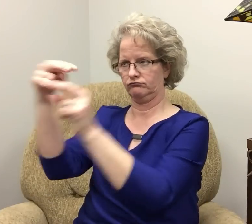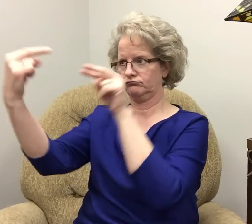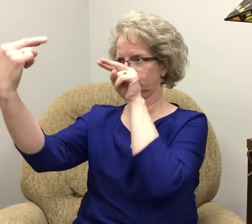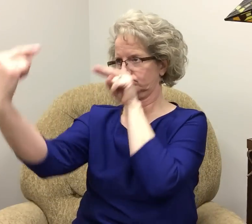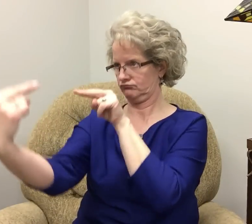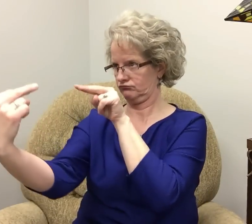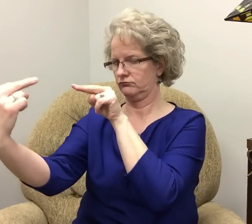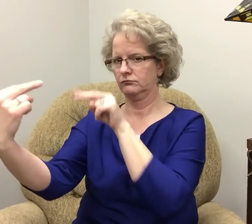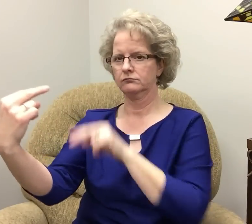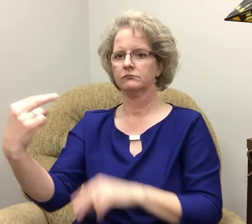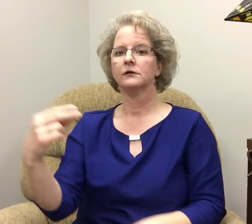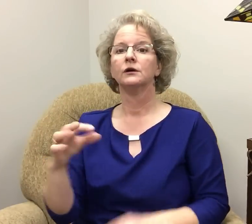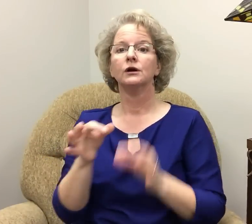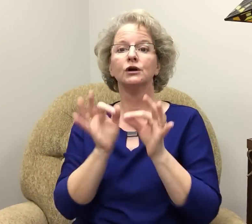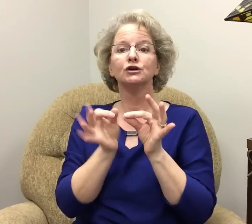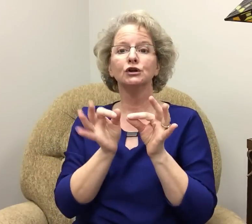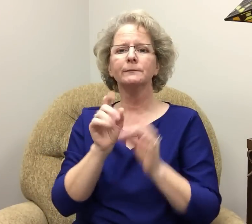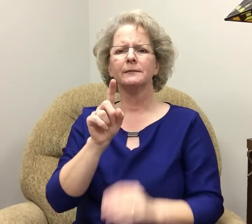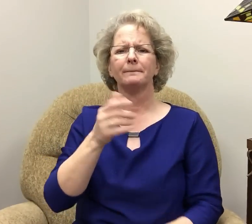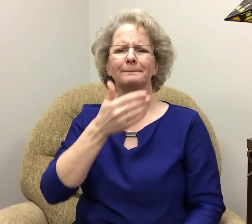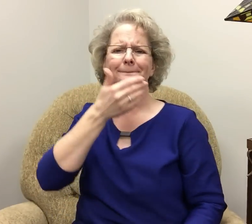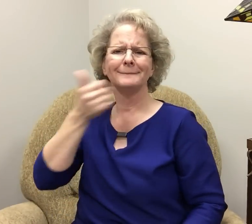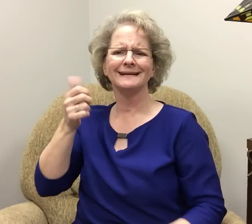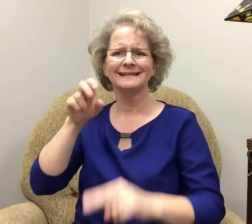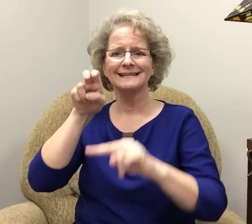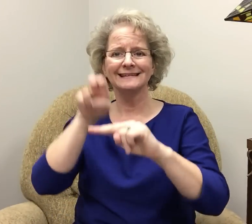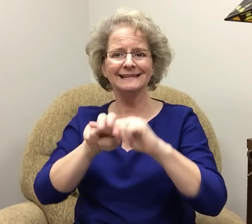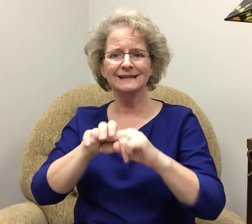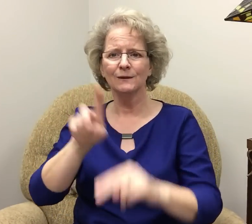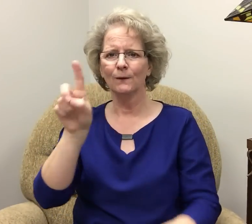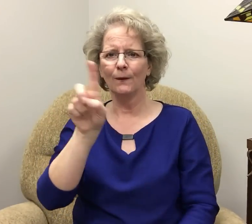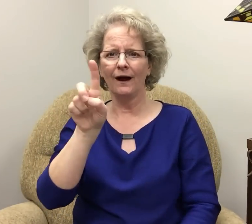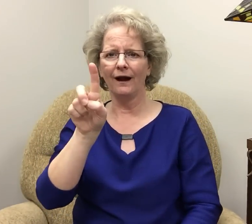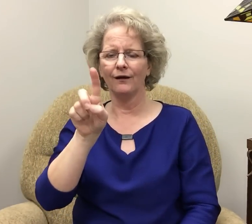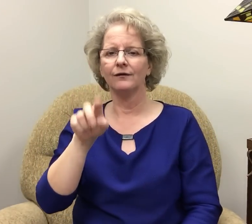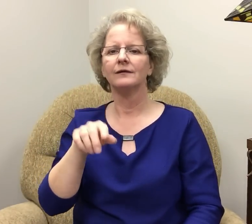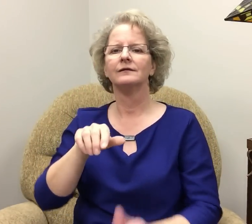with the service provider.